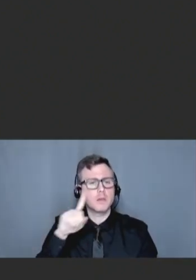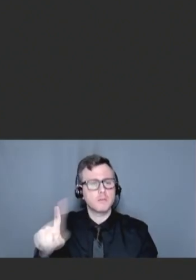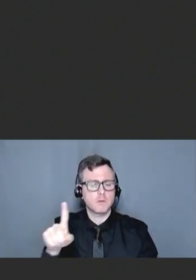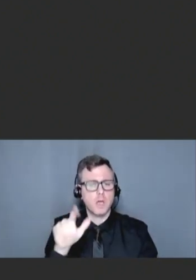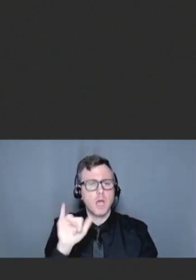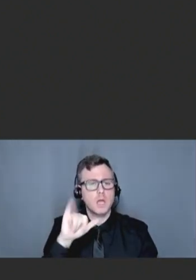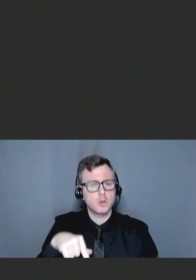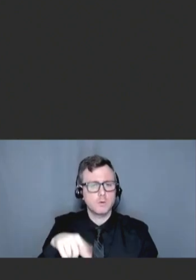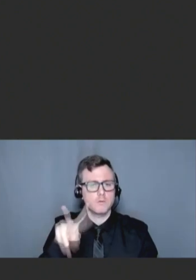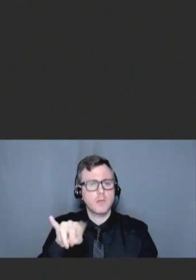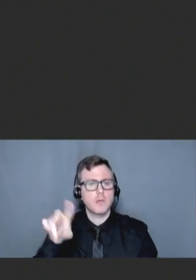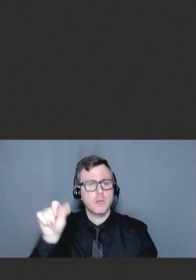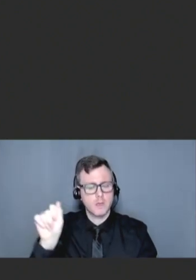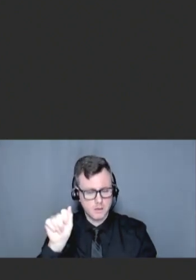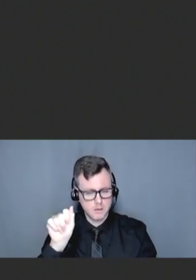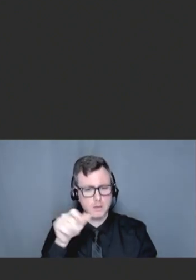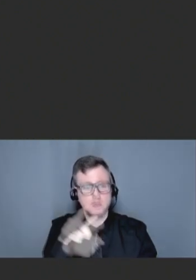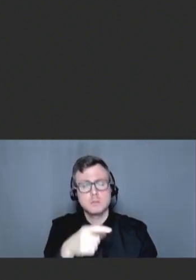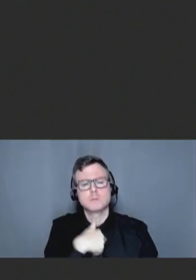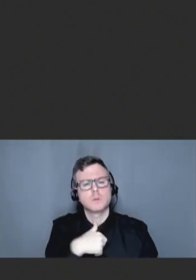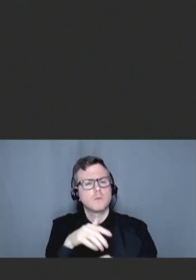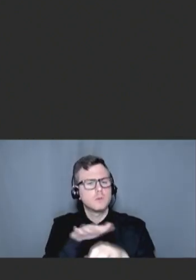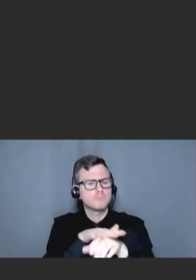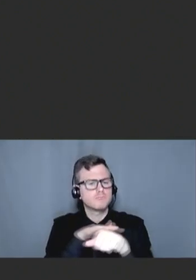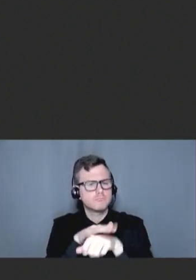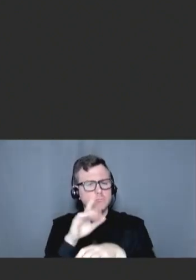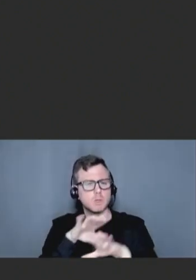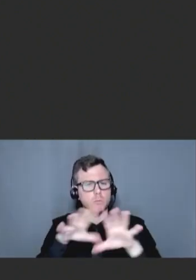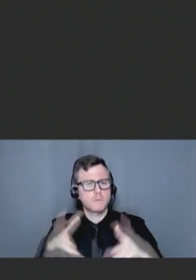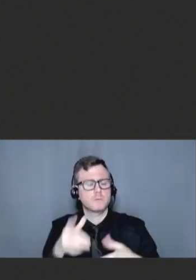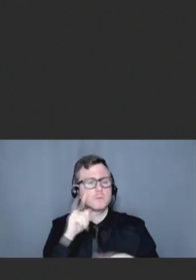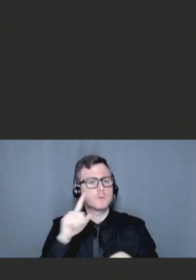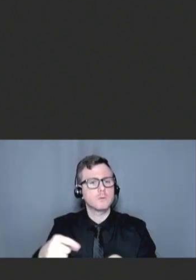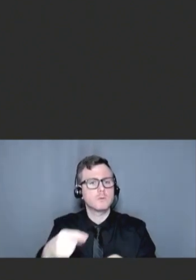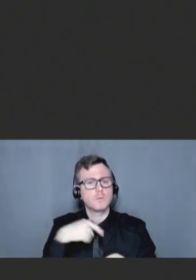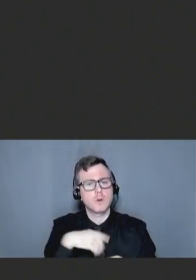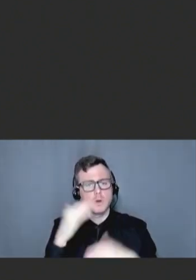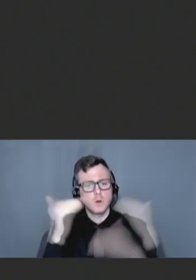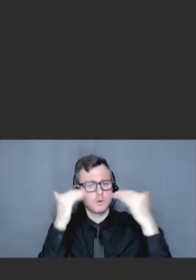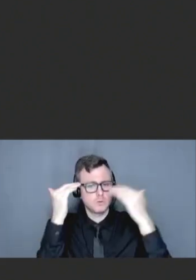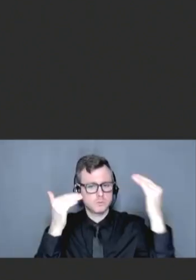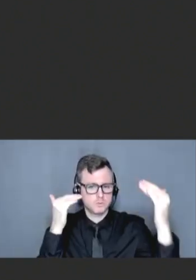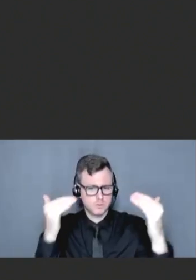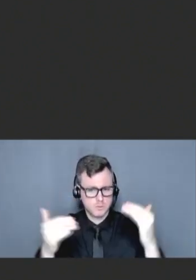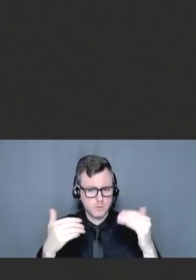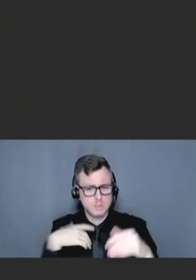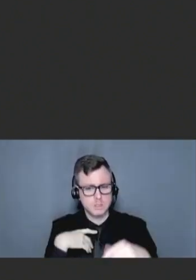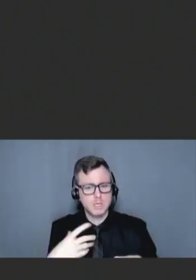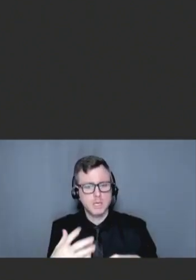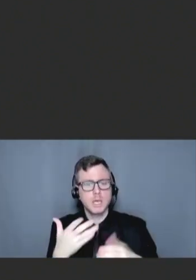She'll provide an overview of adult and maternal annual vaccination trends in the United States.